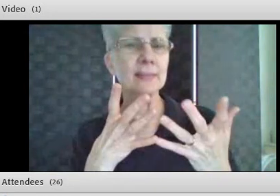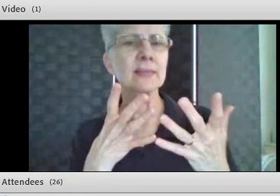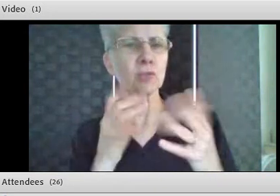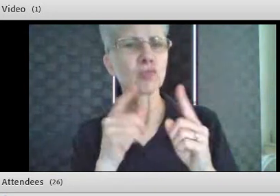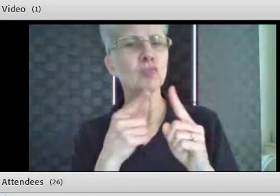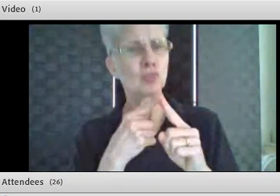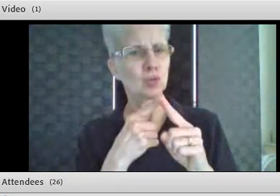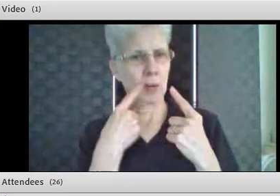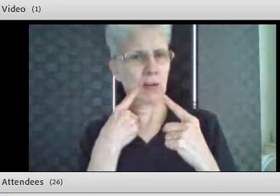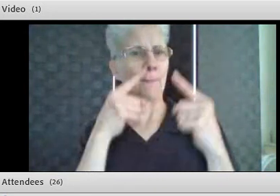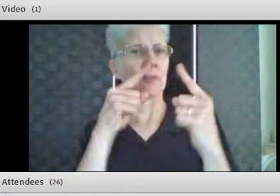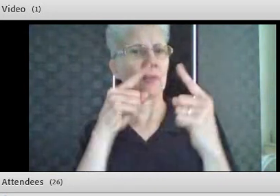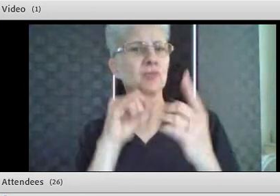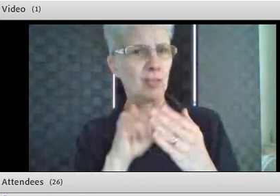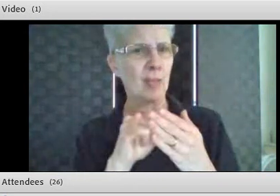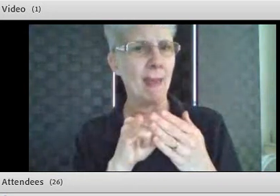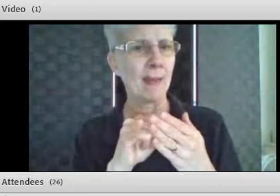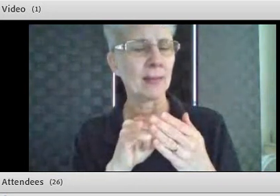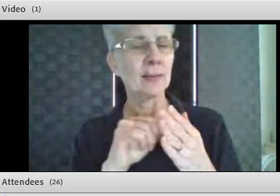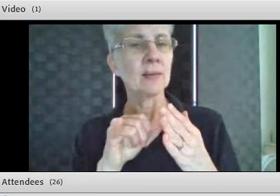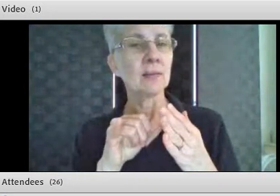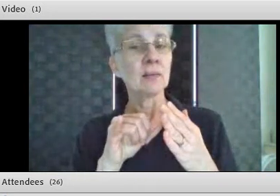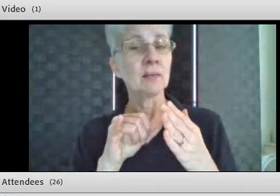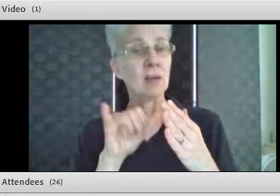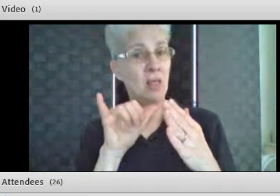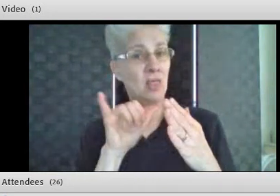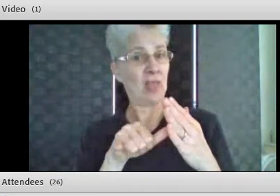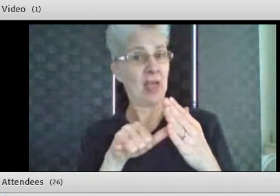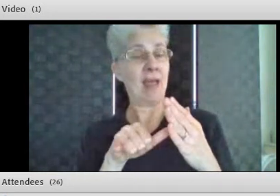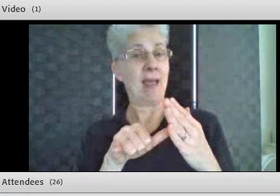but after you've practiced, it becomes more simple,